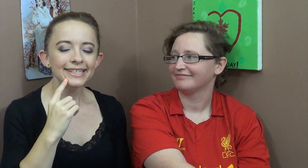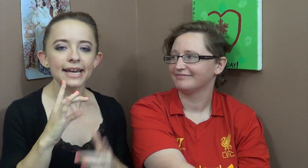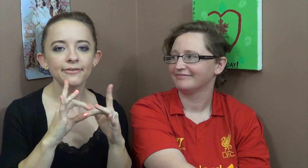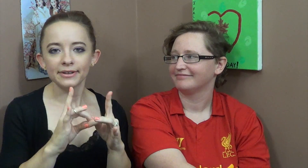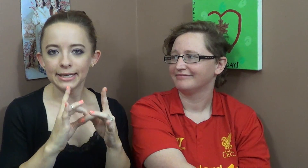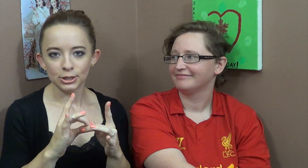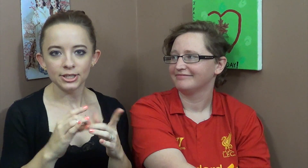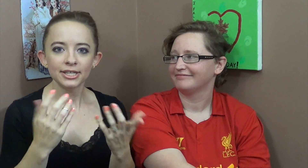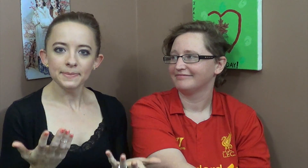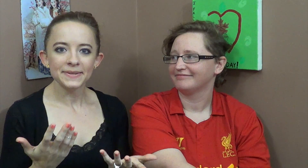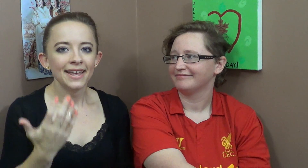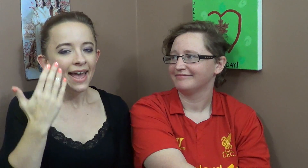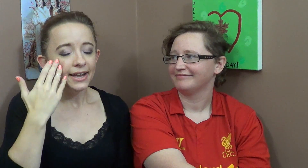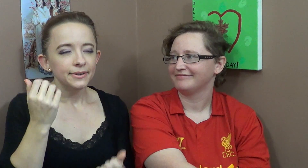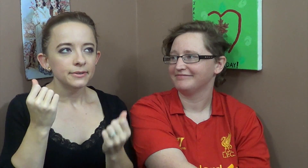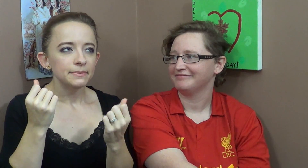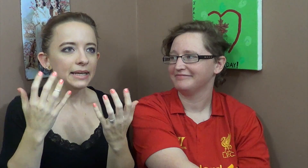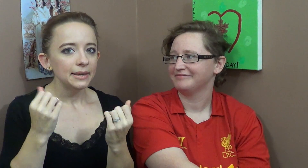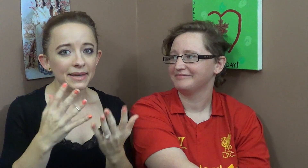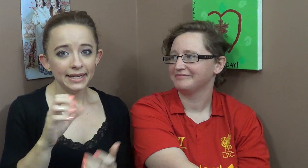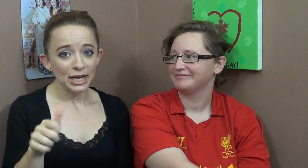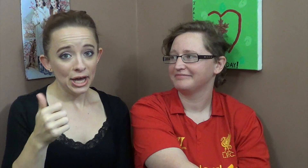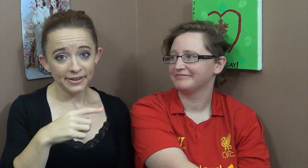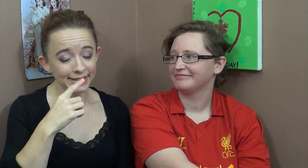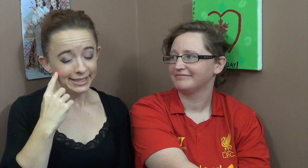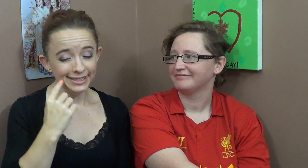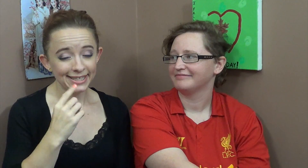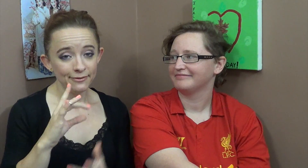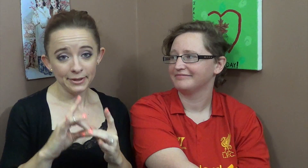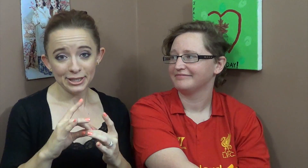hearing/Deaf relationship. I know there's many many other hearing/Deaf